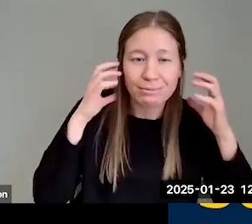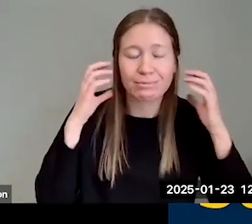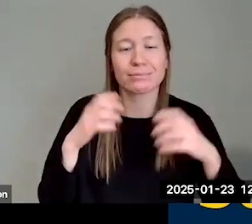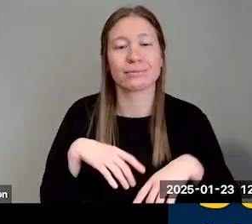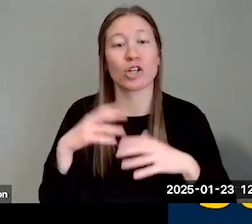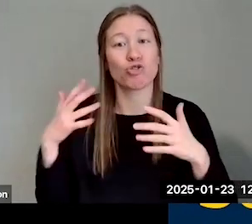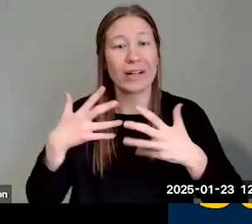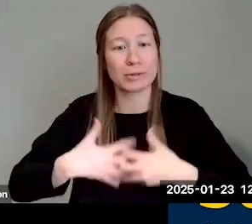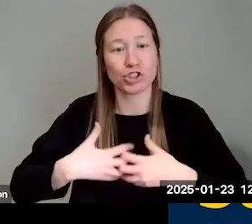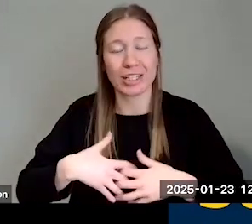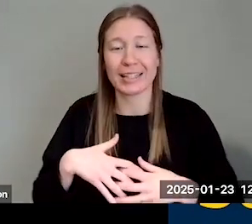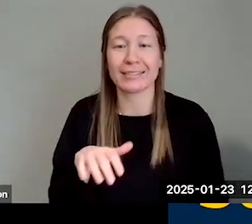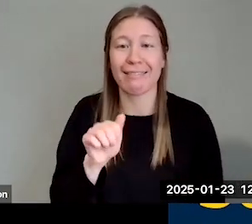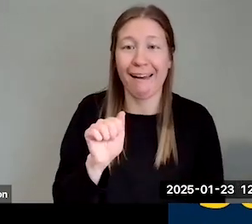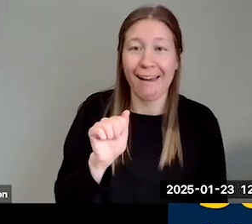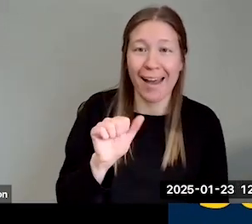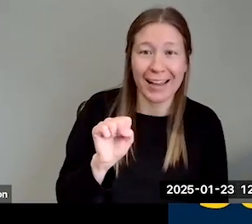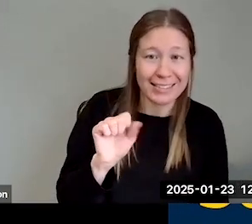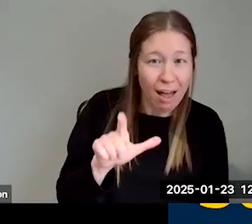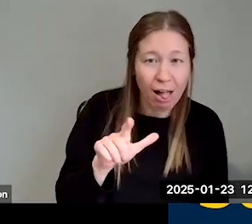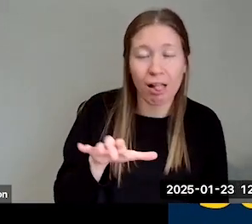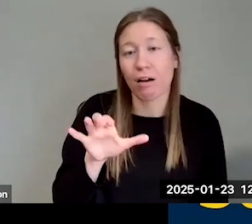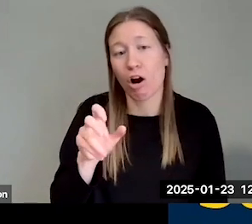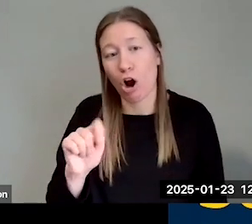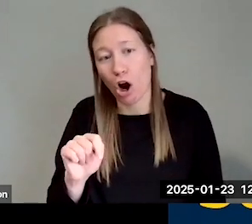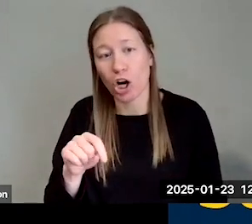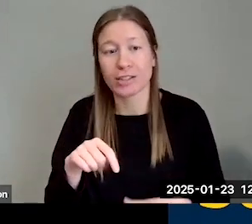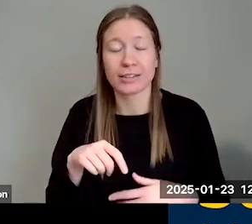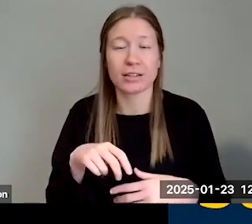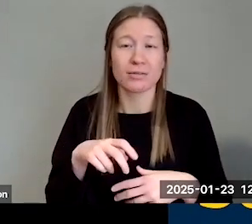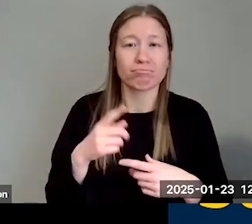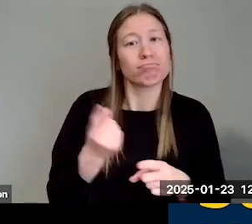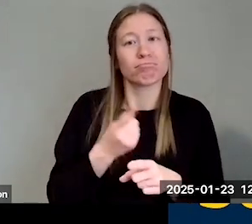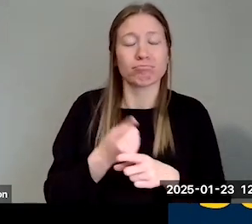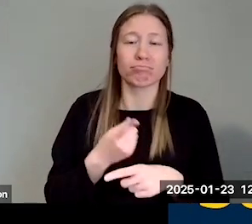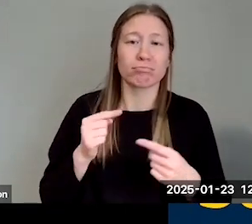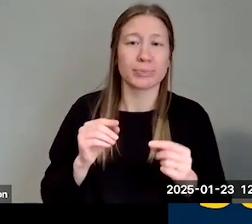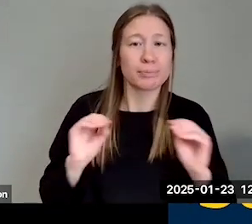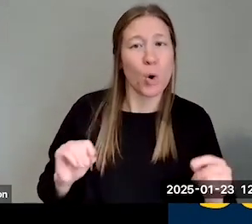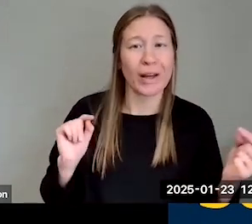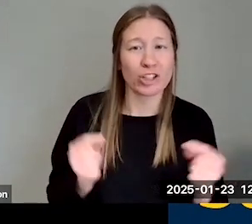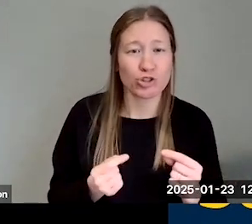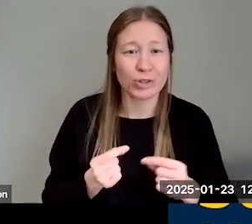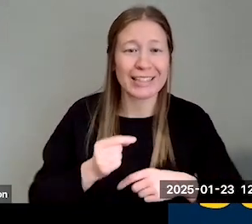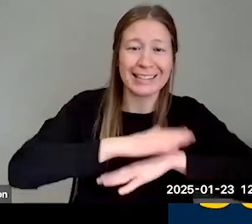ergonomic items, a flexible schedule, breaks between meetings, additional remote work days